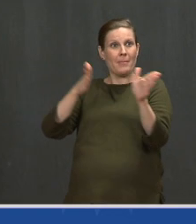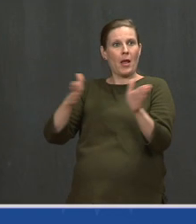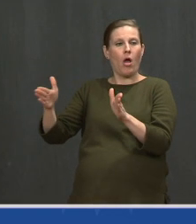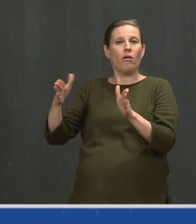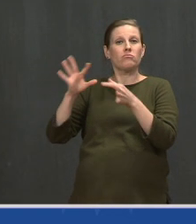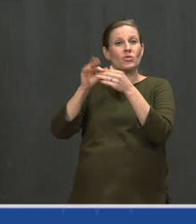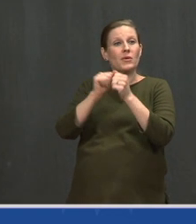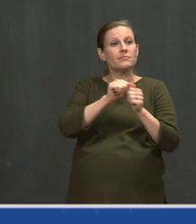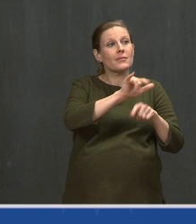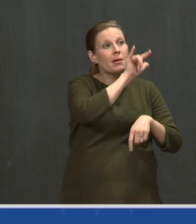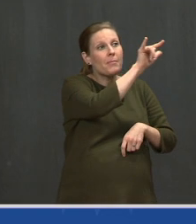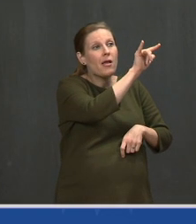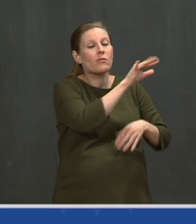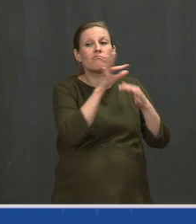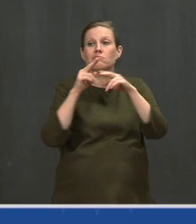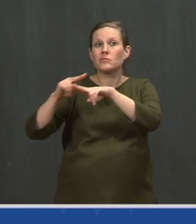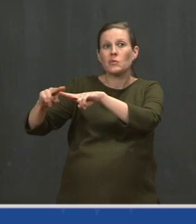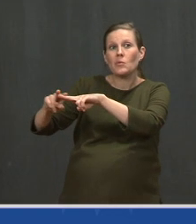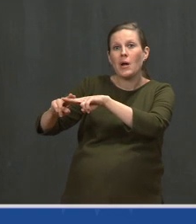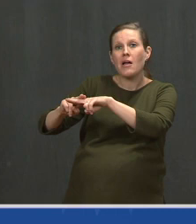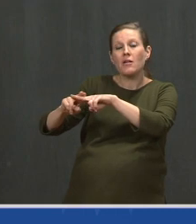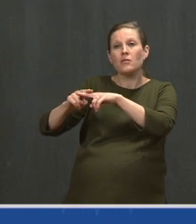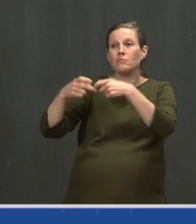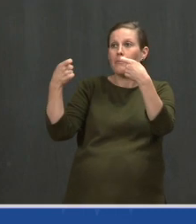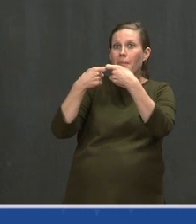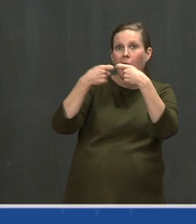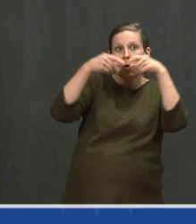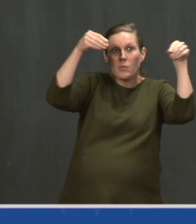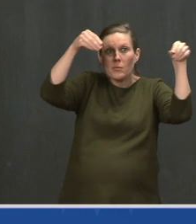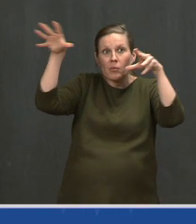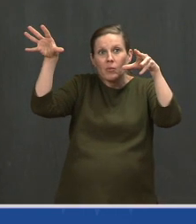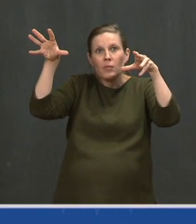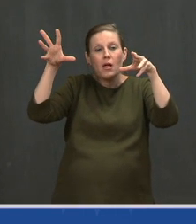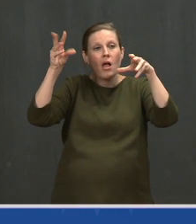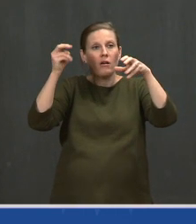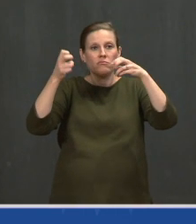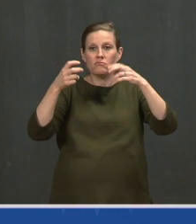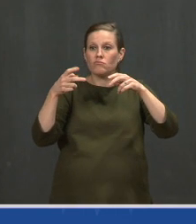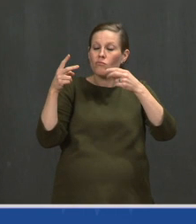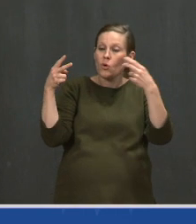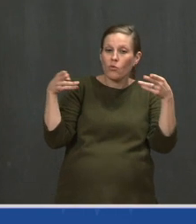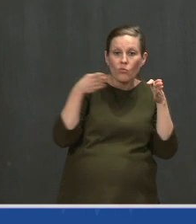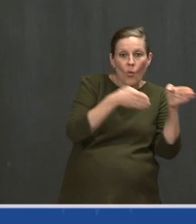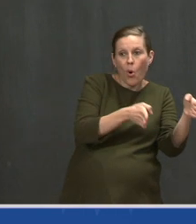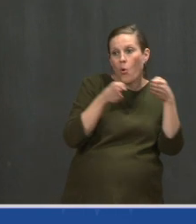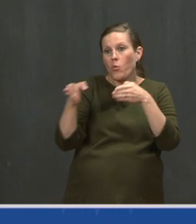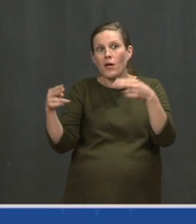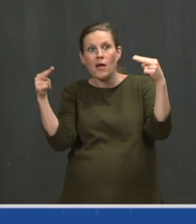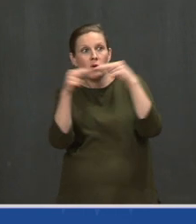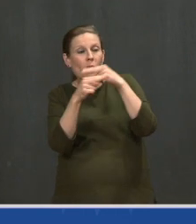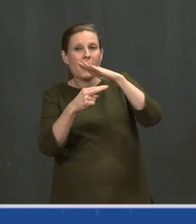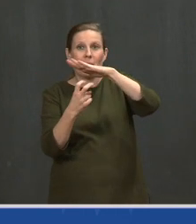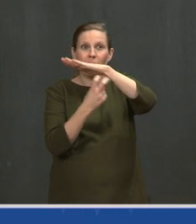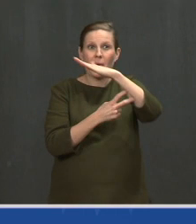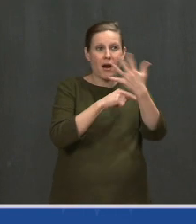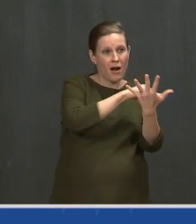That we need to invest in new energy technologies and American made manufacturing. What President Biden is proposing